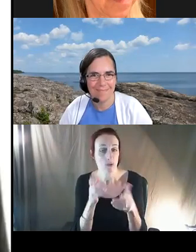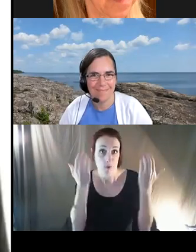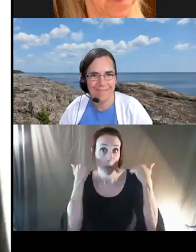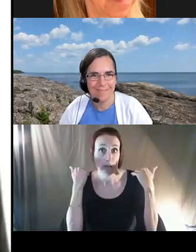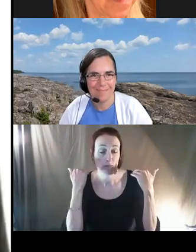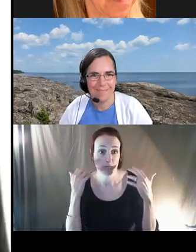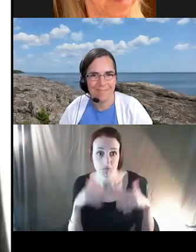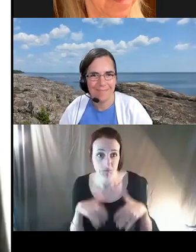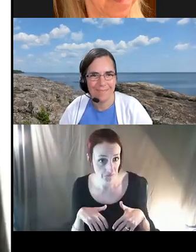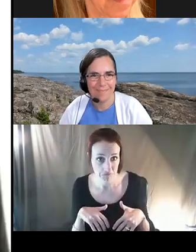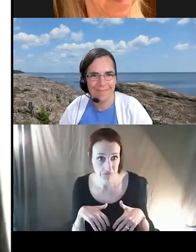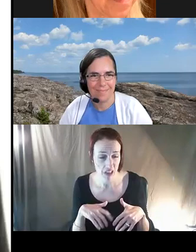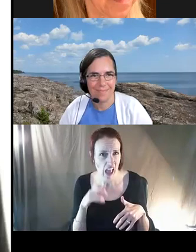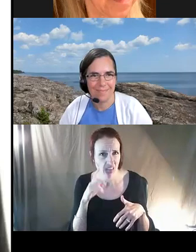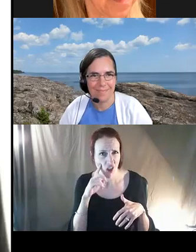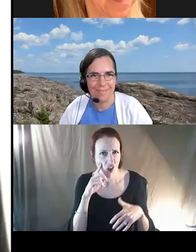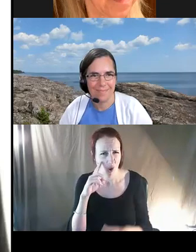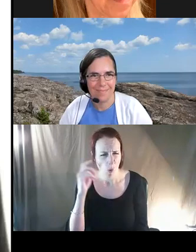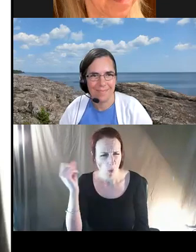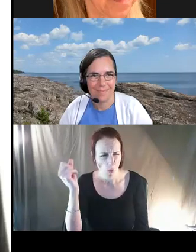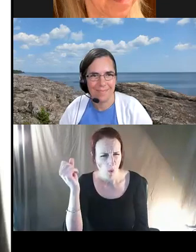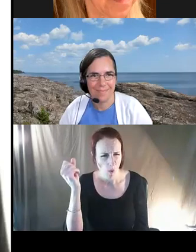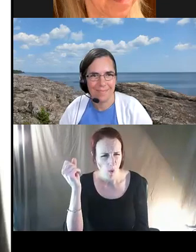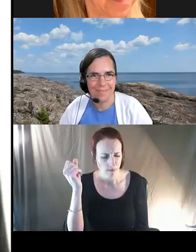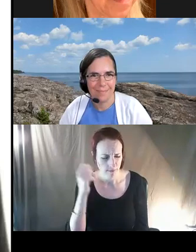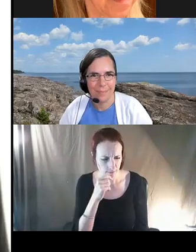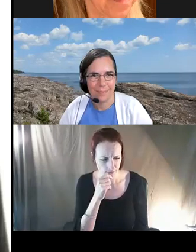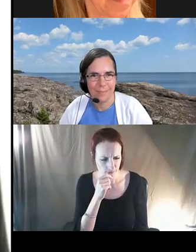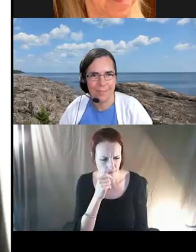I thought, wait a second, something is wrong here.